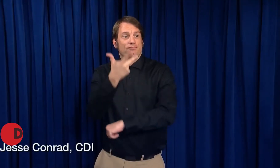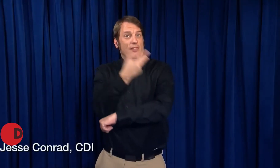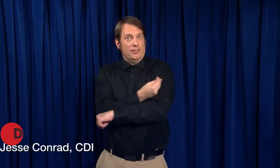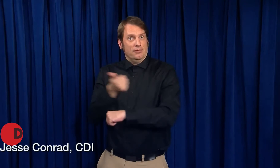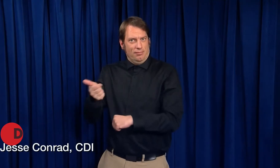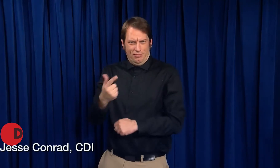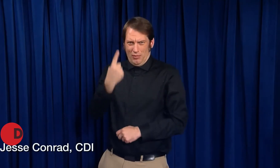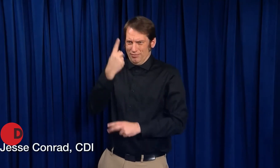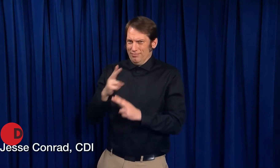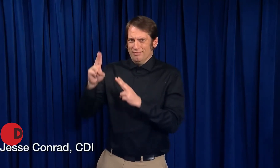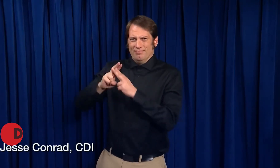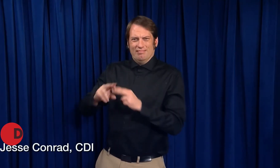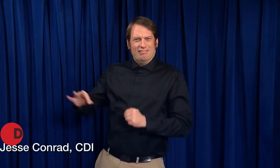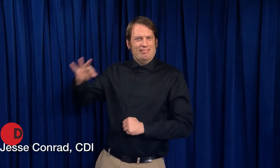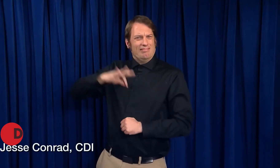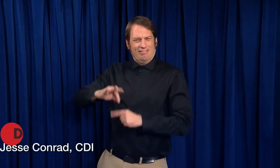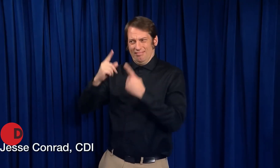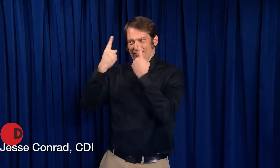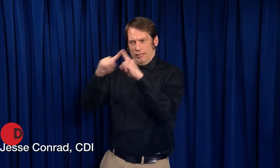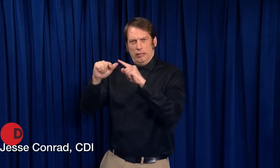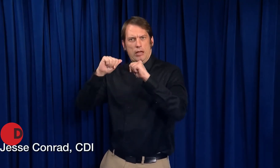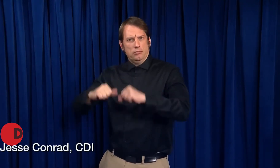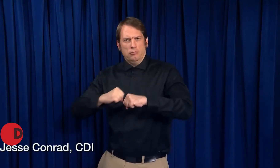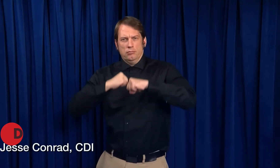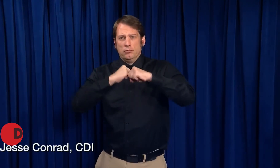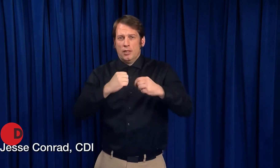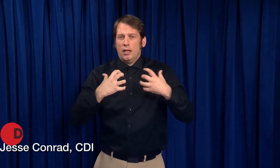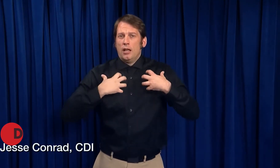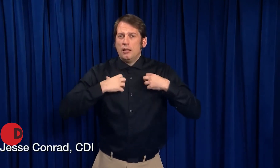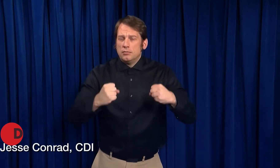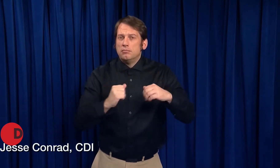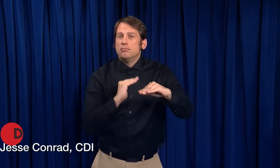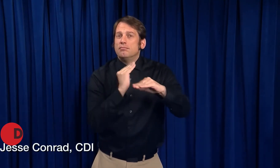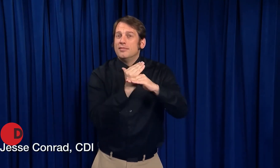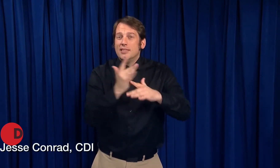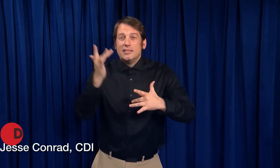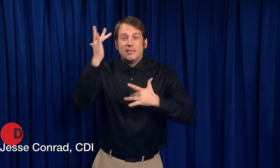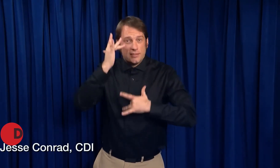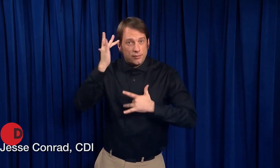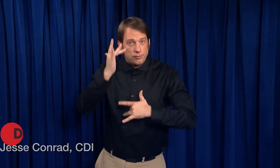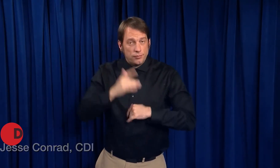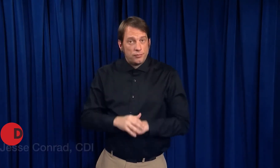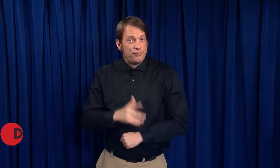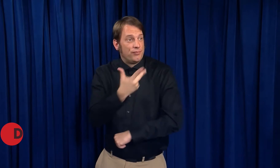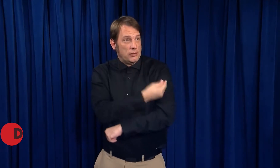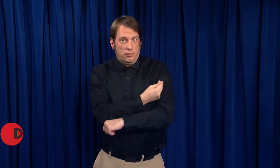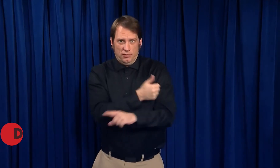=The benefit of getting a vaccine is to protect your health and prevent disease.